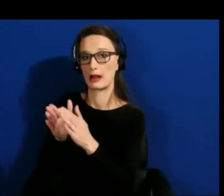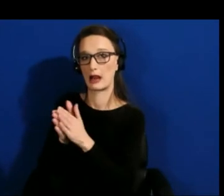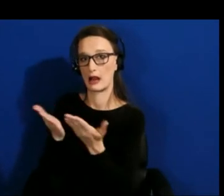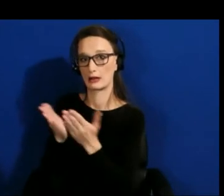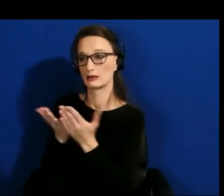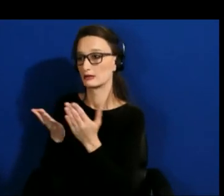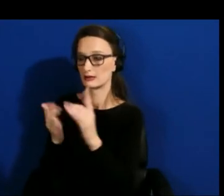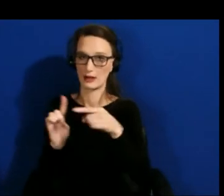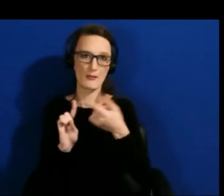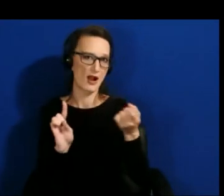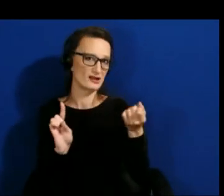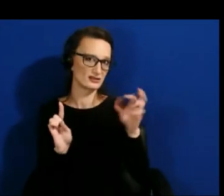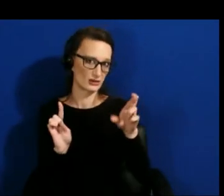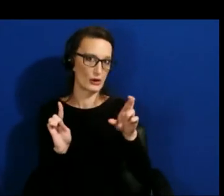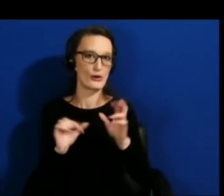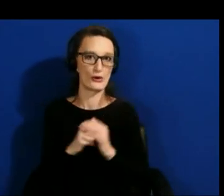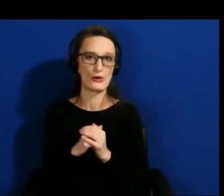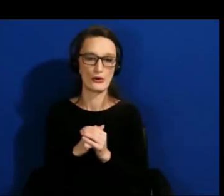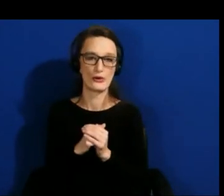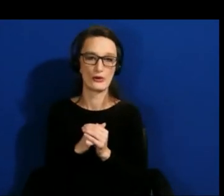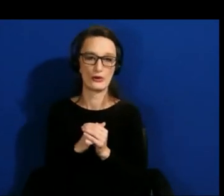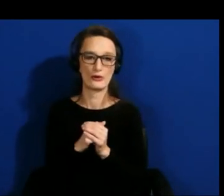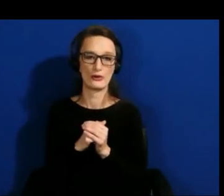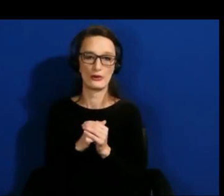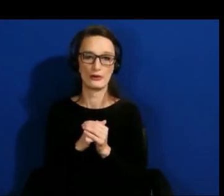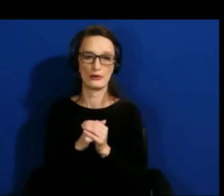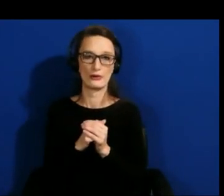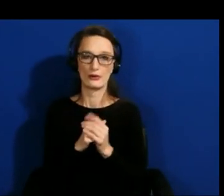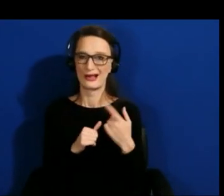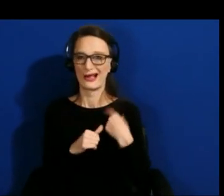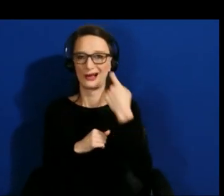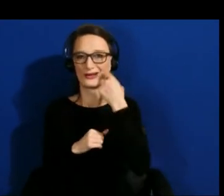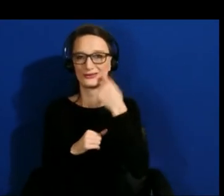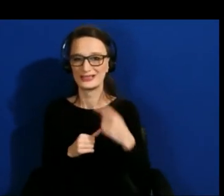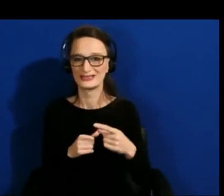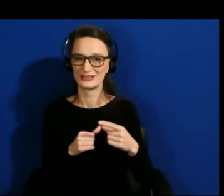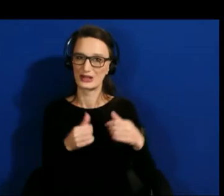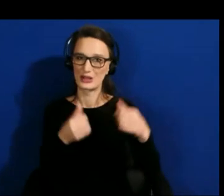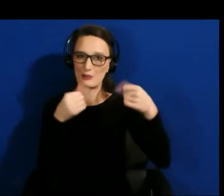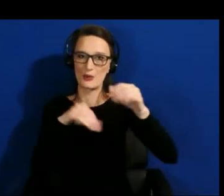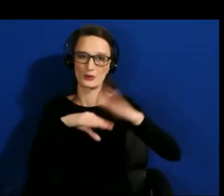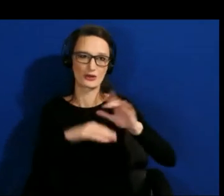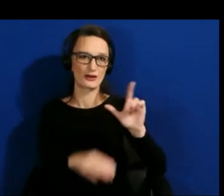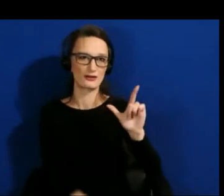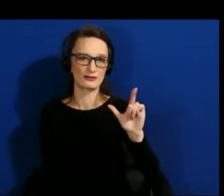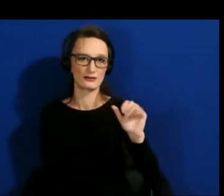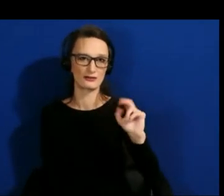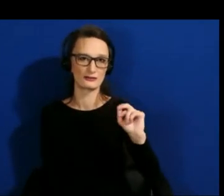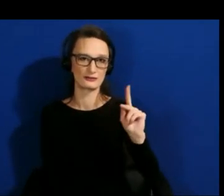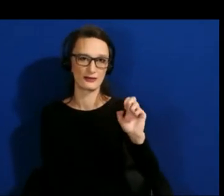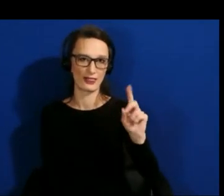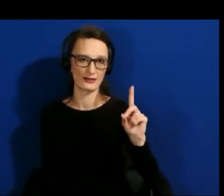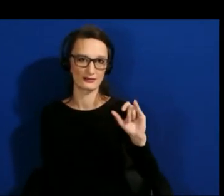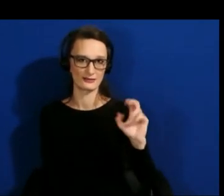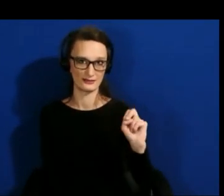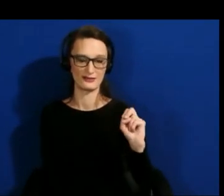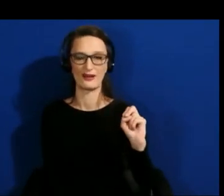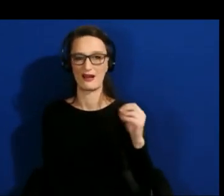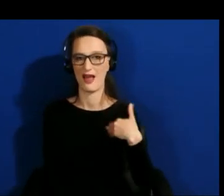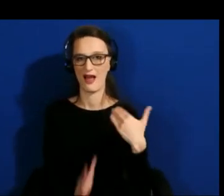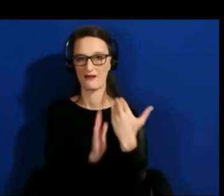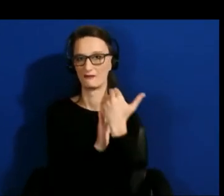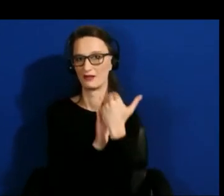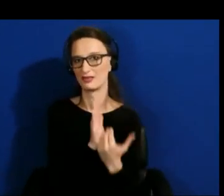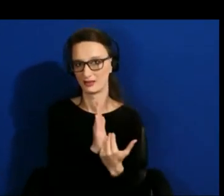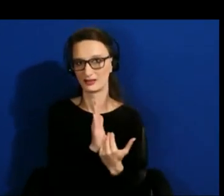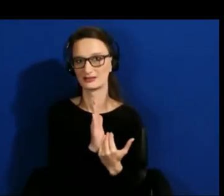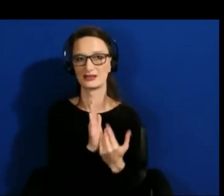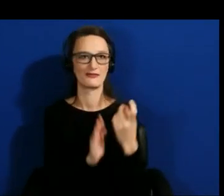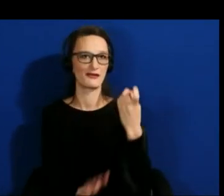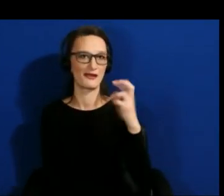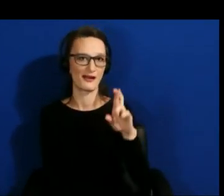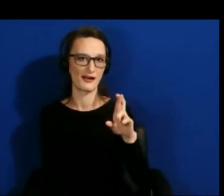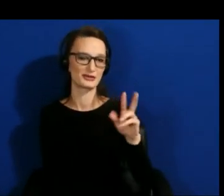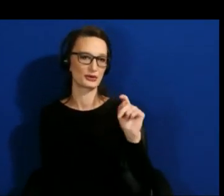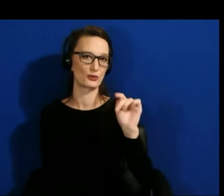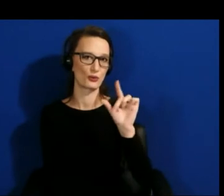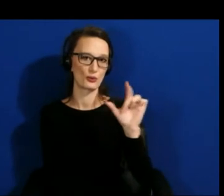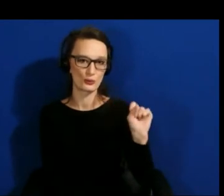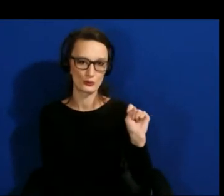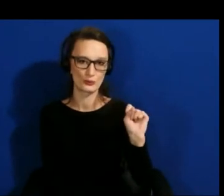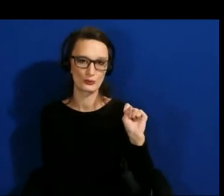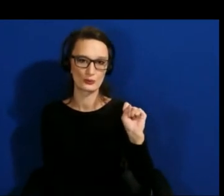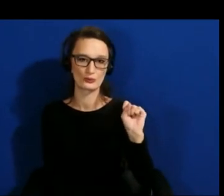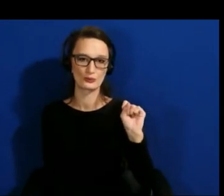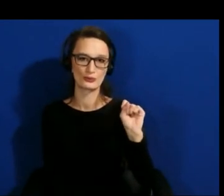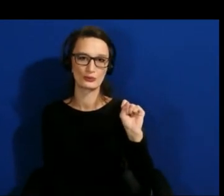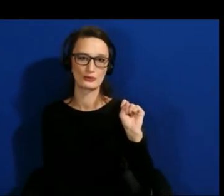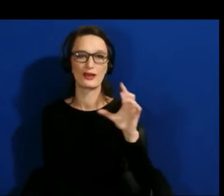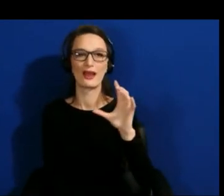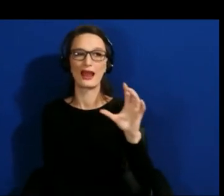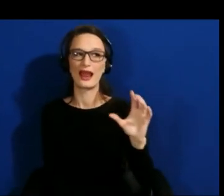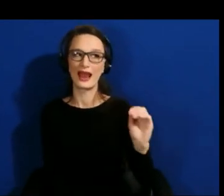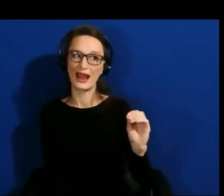And I recently published this on LinkedIn is a list of XR tools and their lack of accessibility